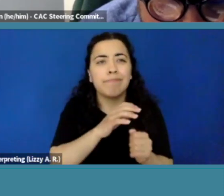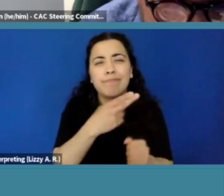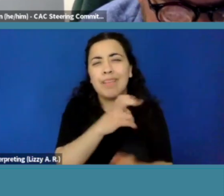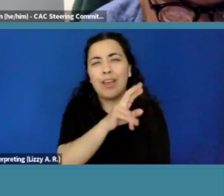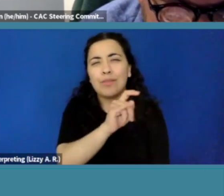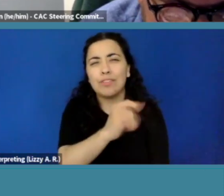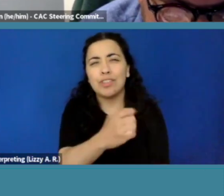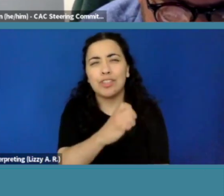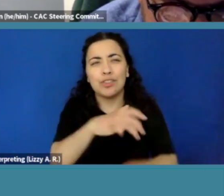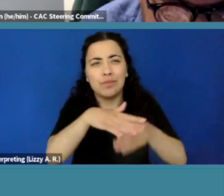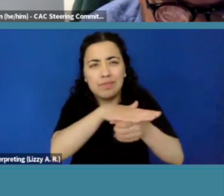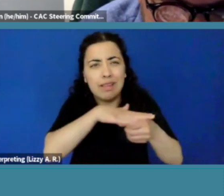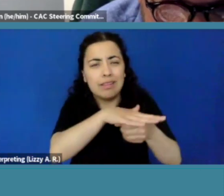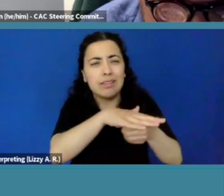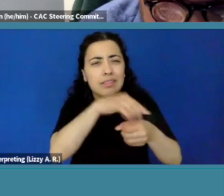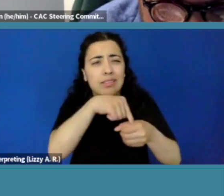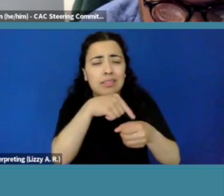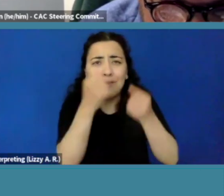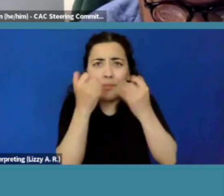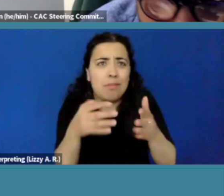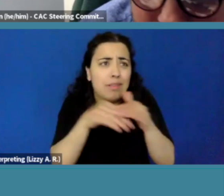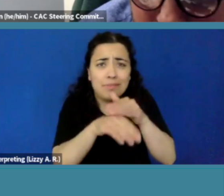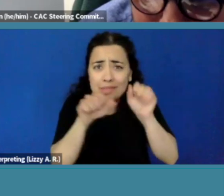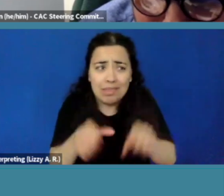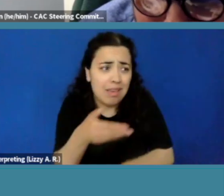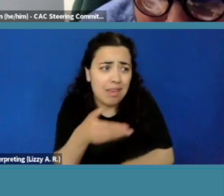a tremendous lot of accessibility in it when it comes to tactile things.